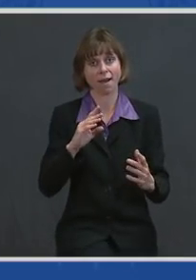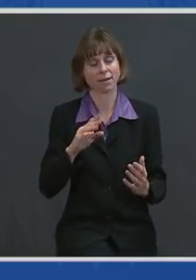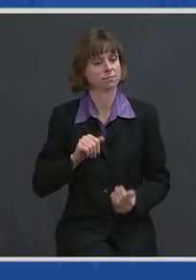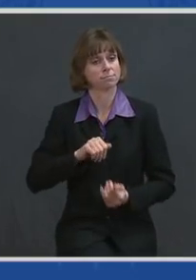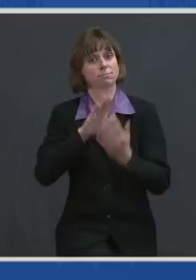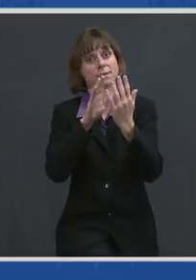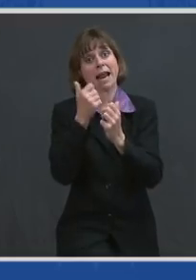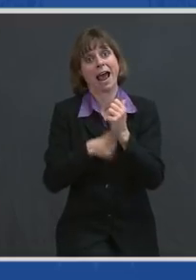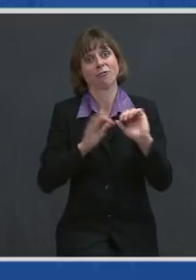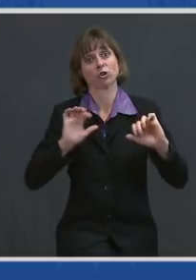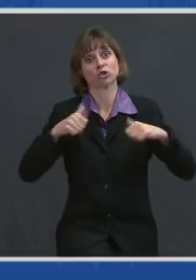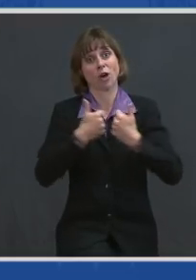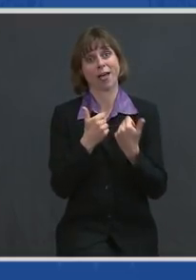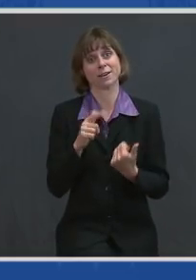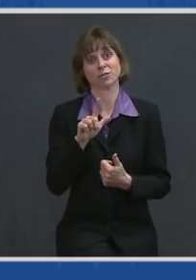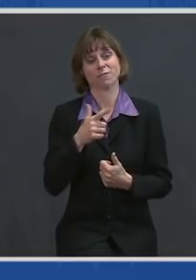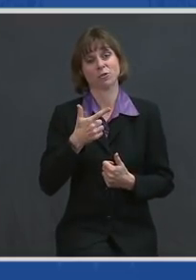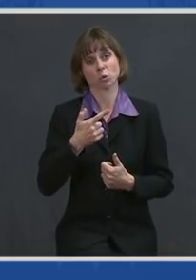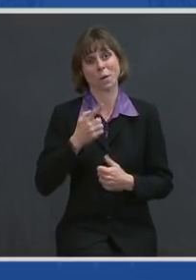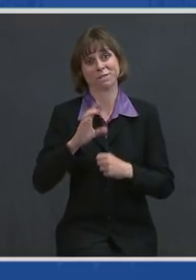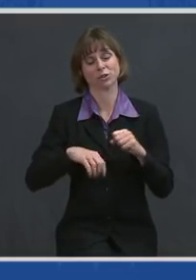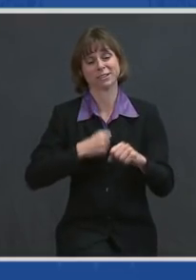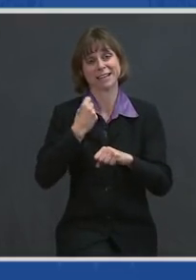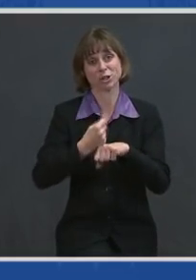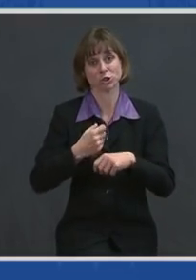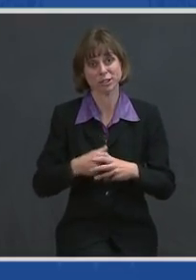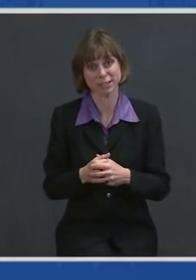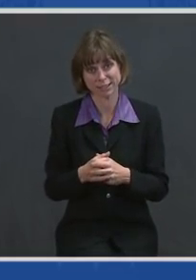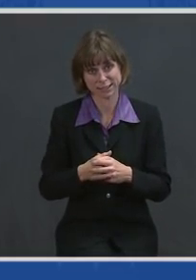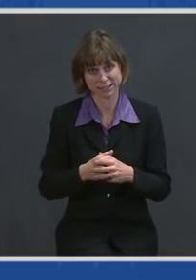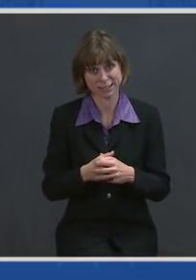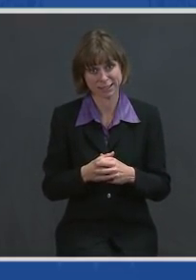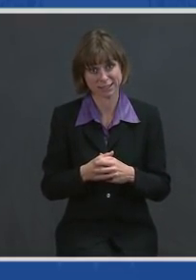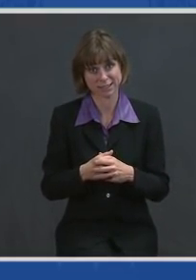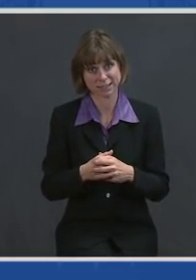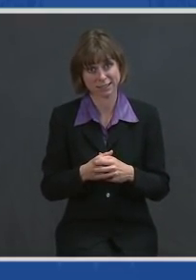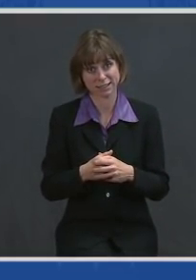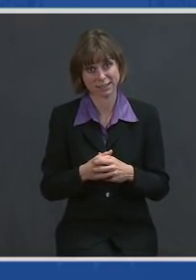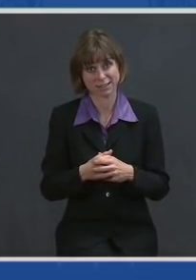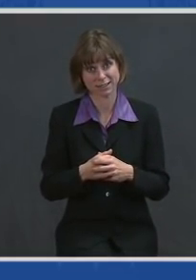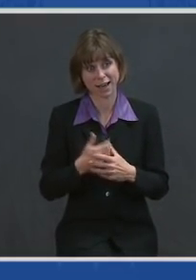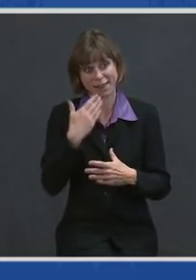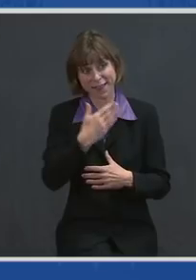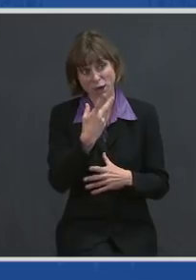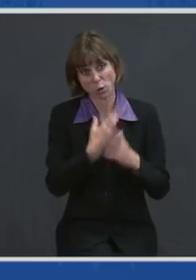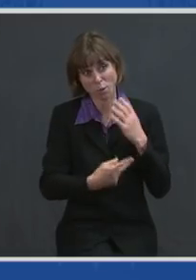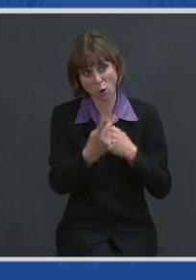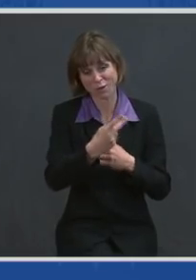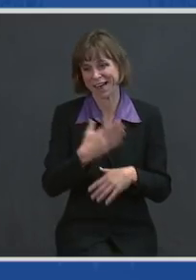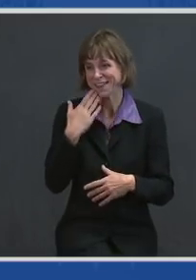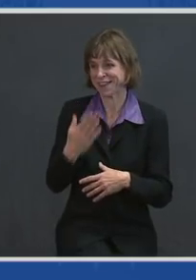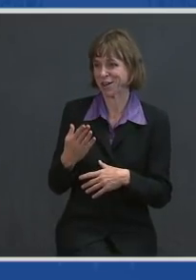So I want to thank you both. And I want to thank Sec- -- the former general -- I keep calling him "General."